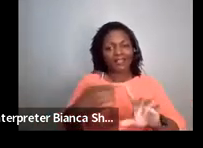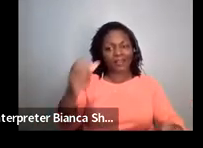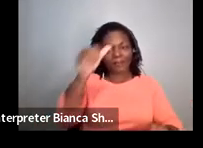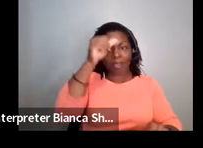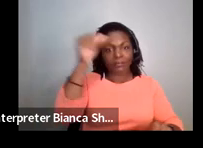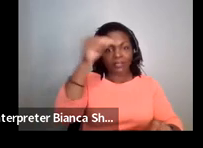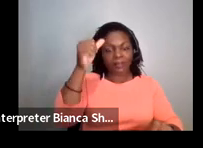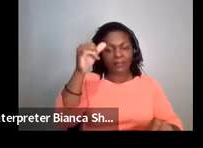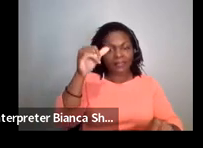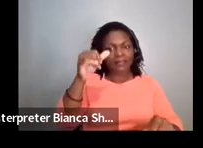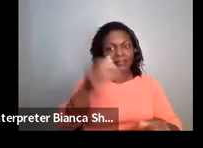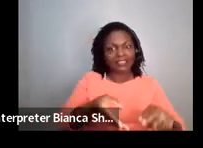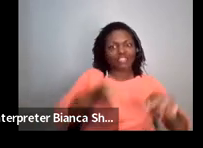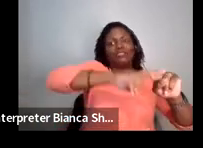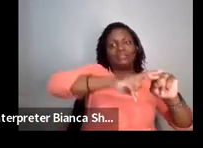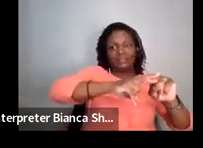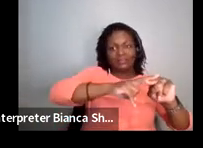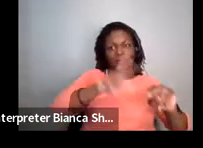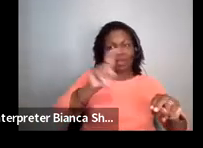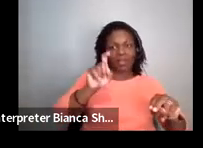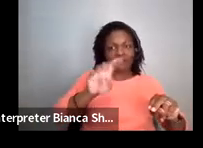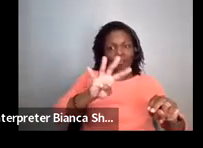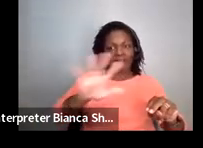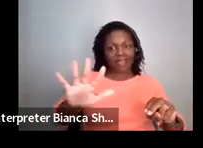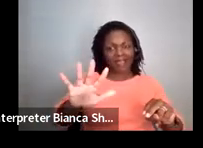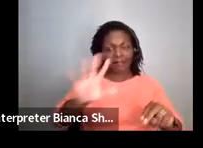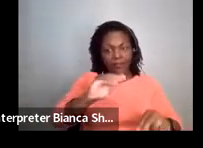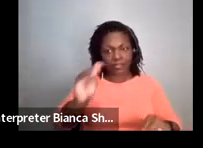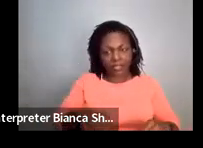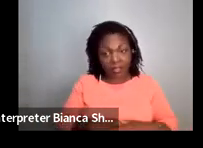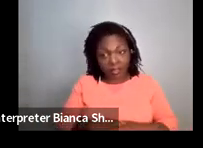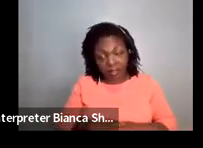We need a big learning curve. Heart disease is out there.